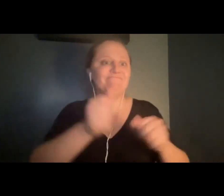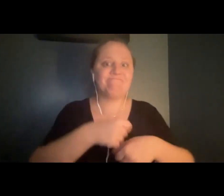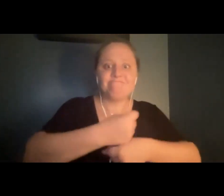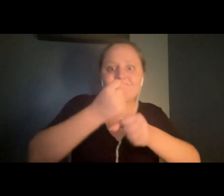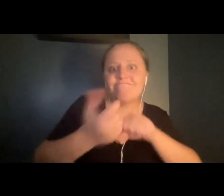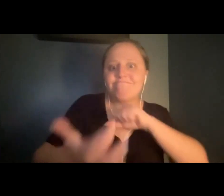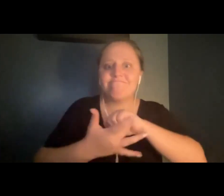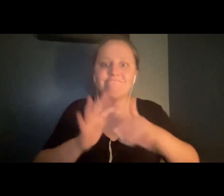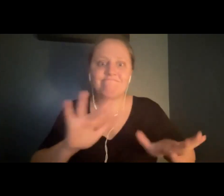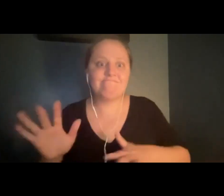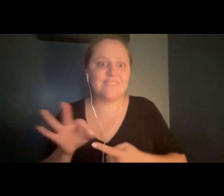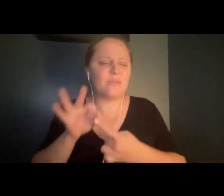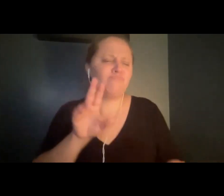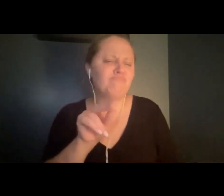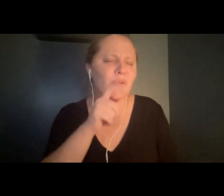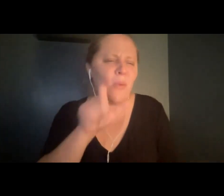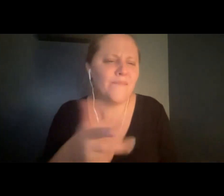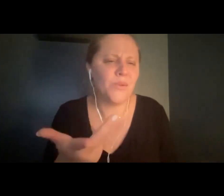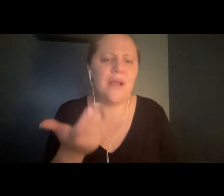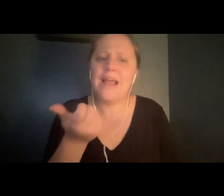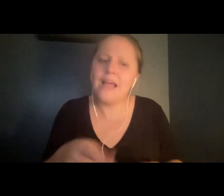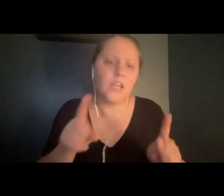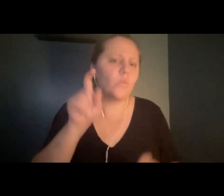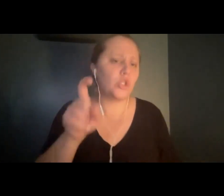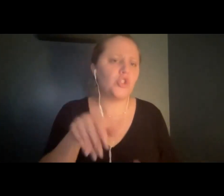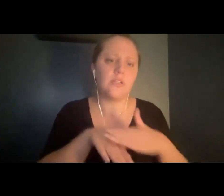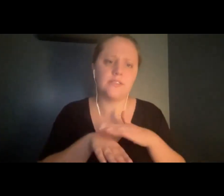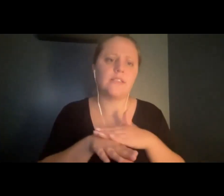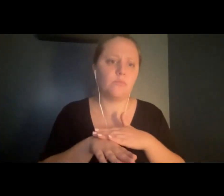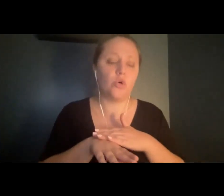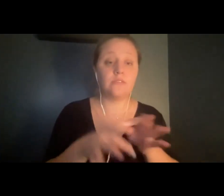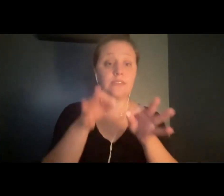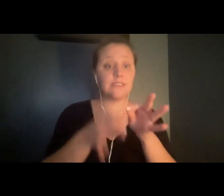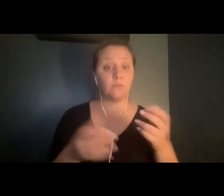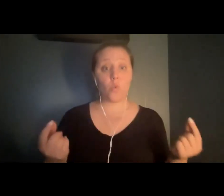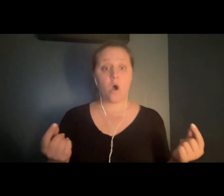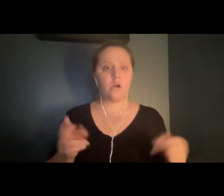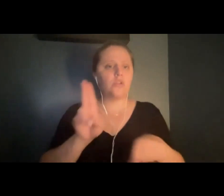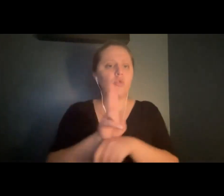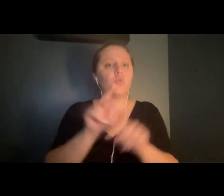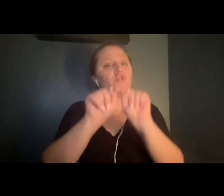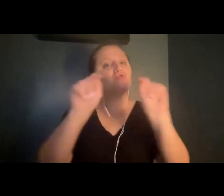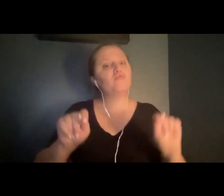you know, special that's in that market to do it. As simple as you know what we've been trying to do here, using transcriptions, you know, things like that.